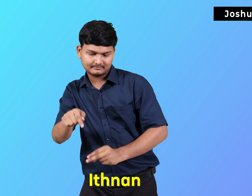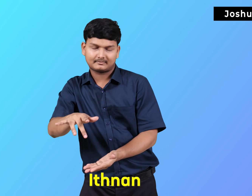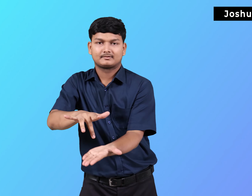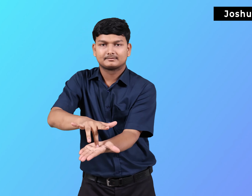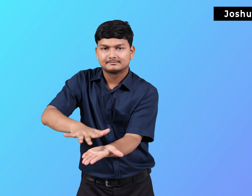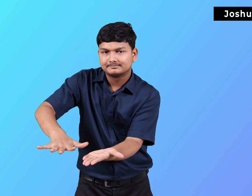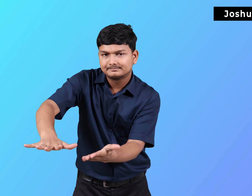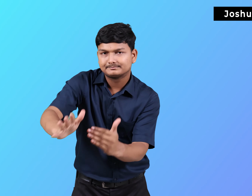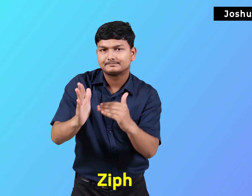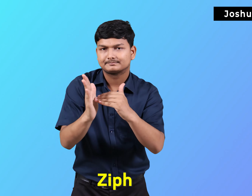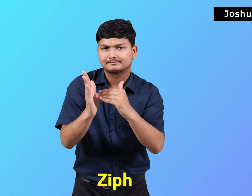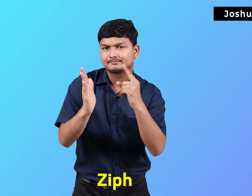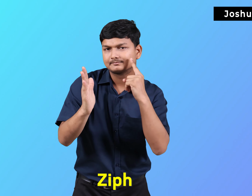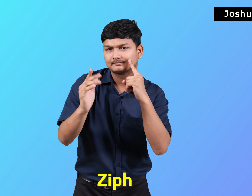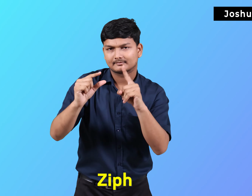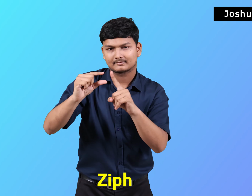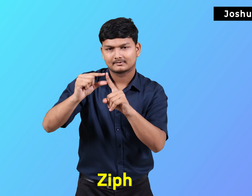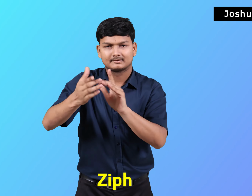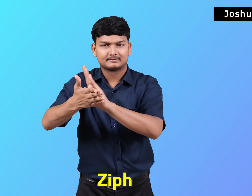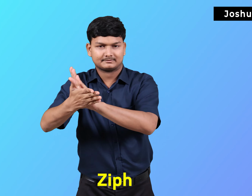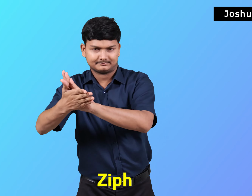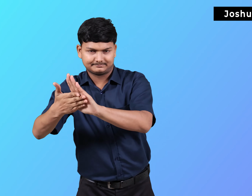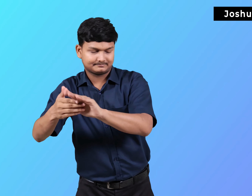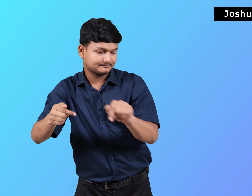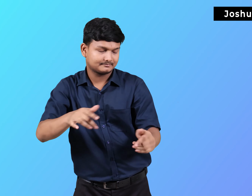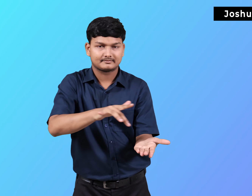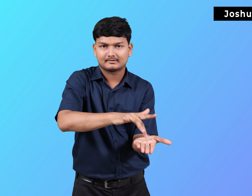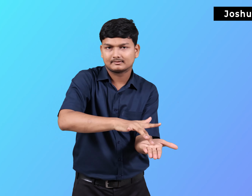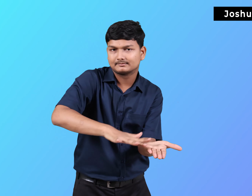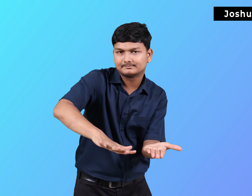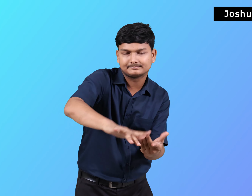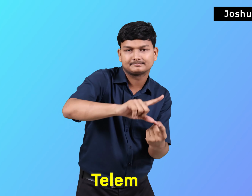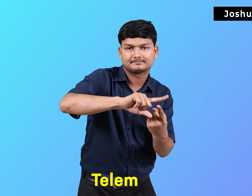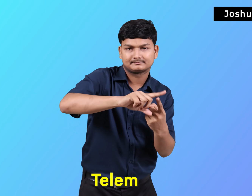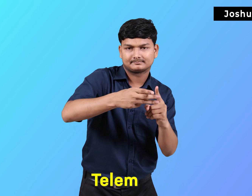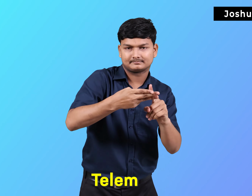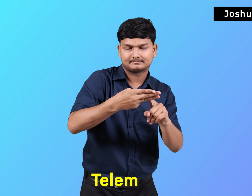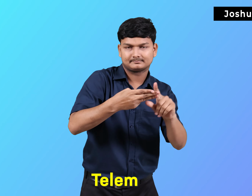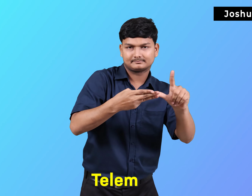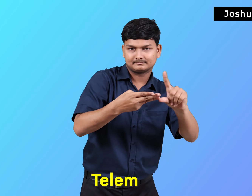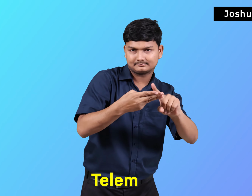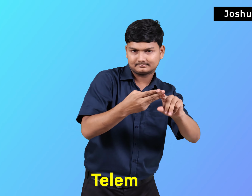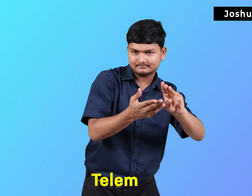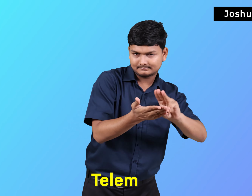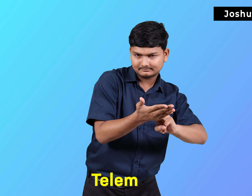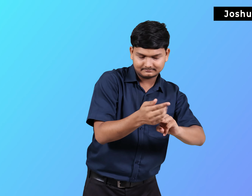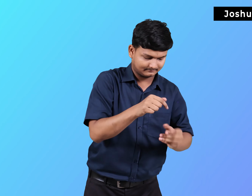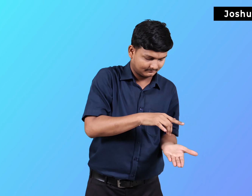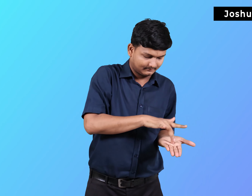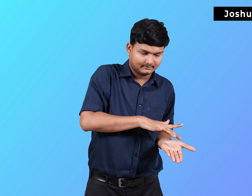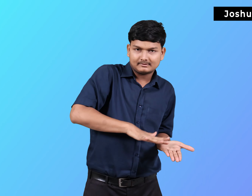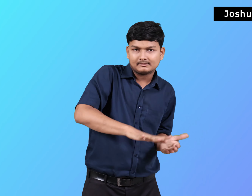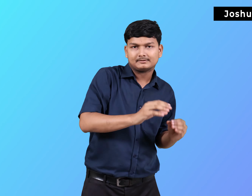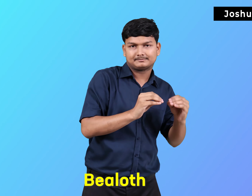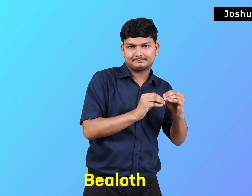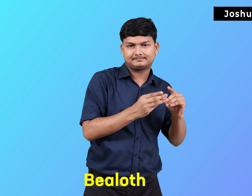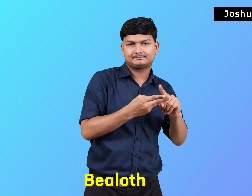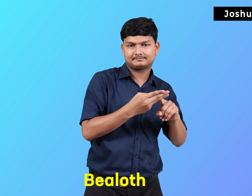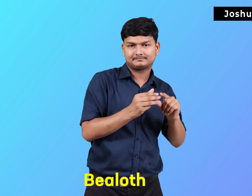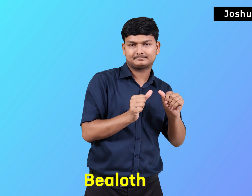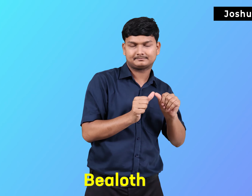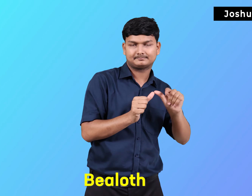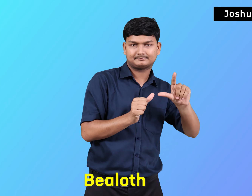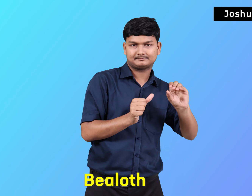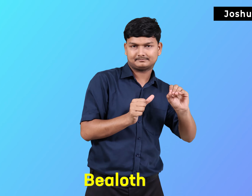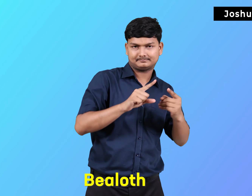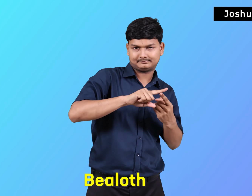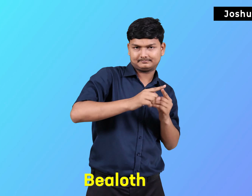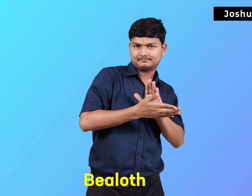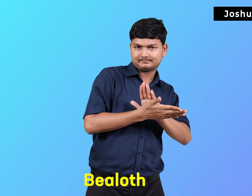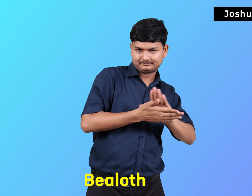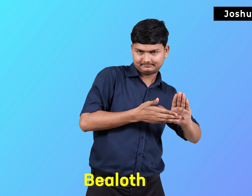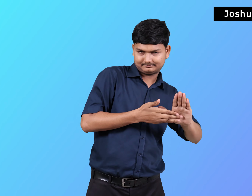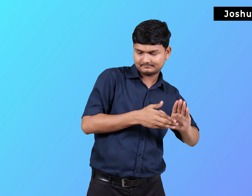Ziph, Telem, Bealoth,